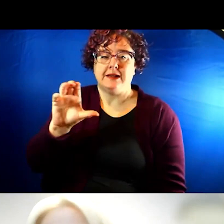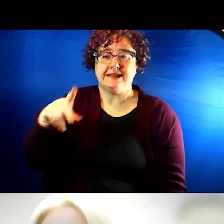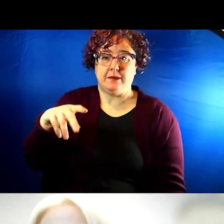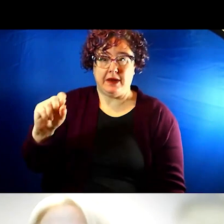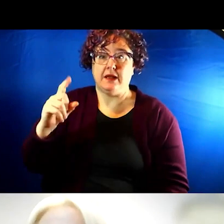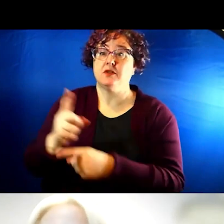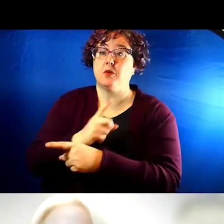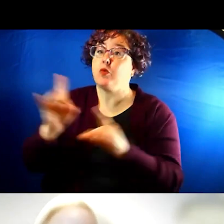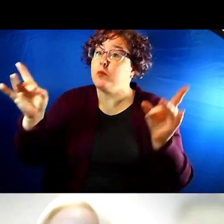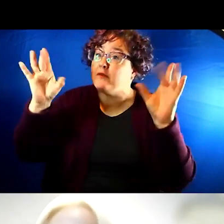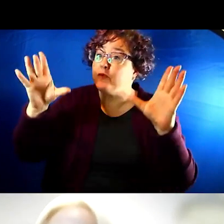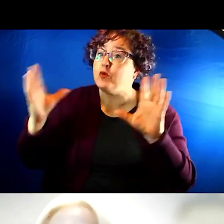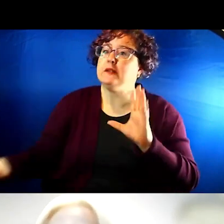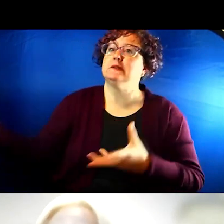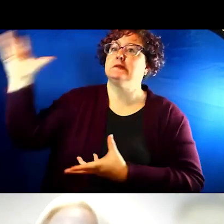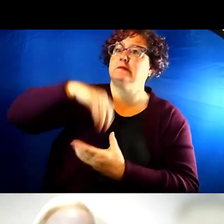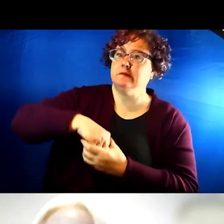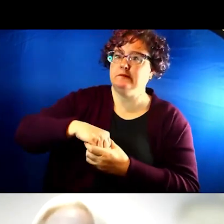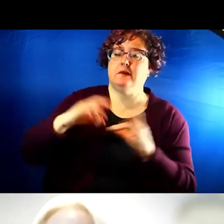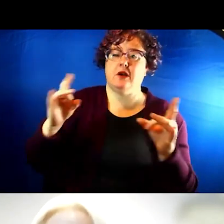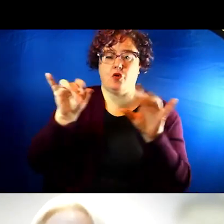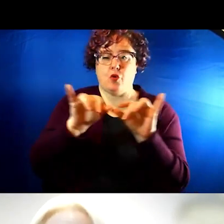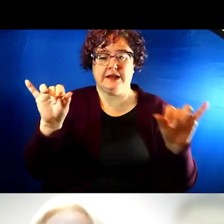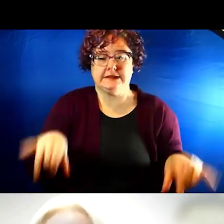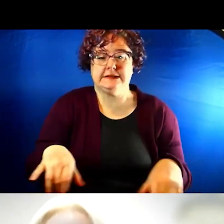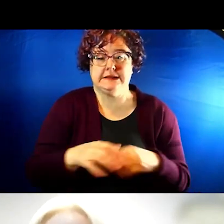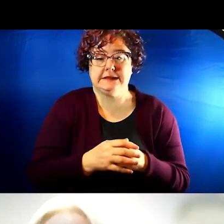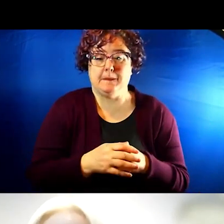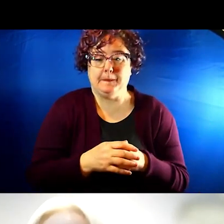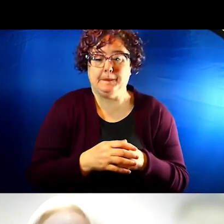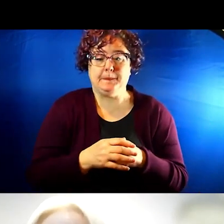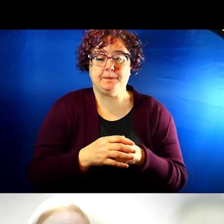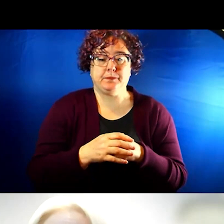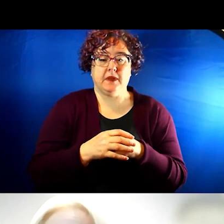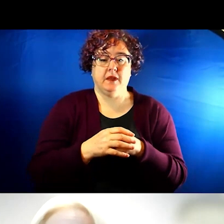INTO THE CRISIS SYSTEM, AS THEY REENTER SOCIETY.